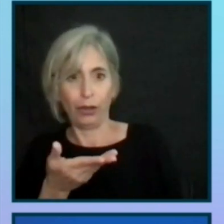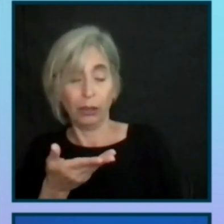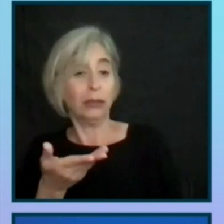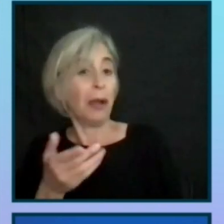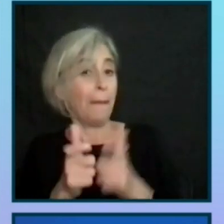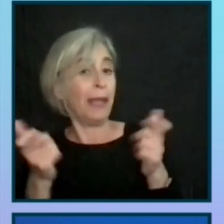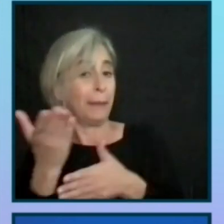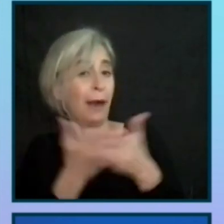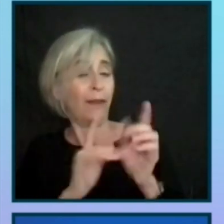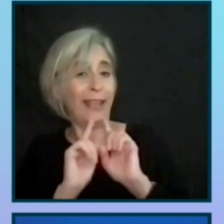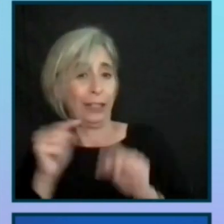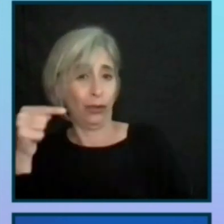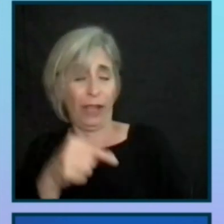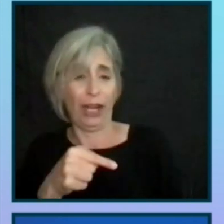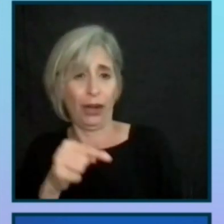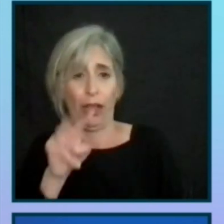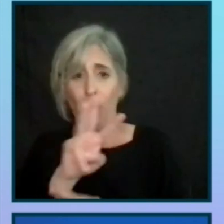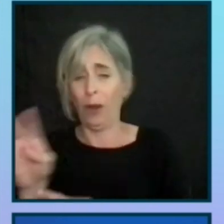which is that the web is not very accessible.